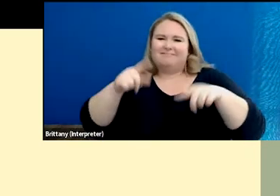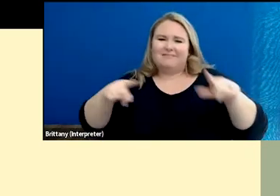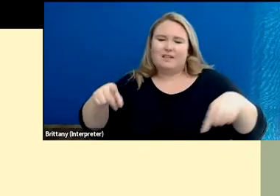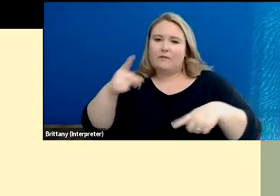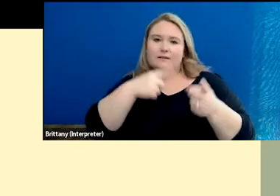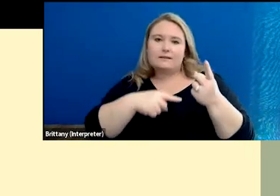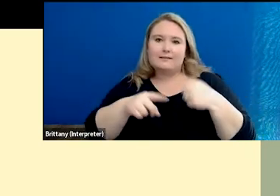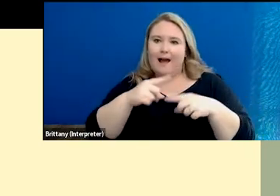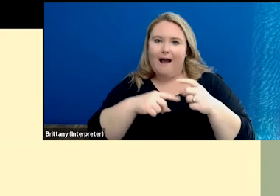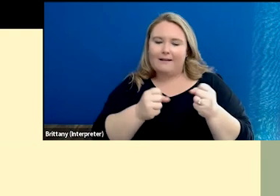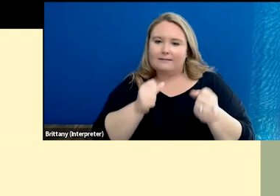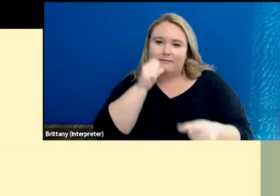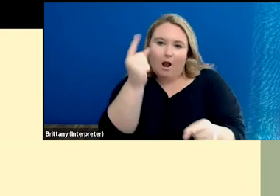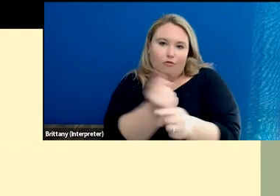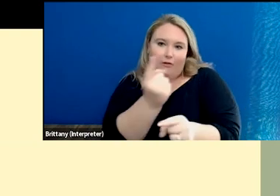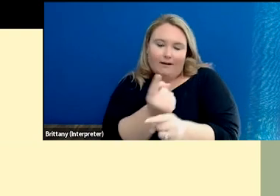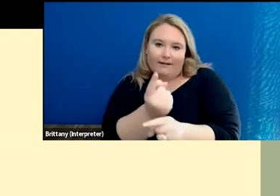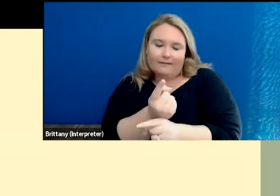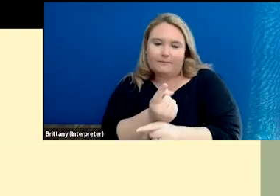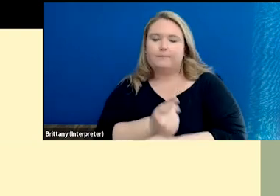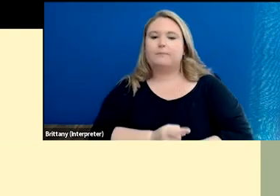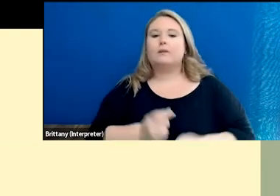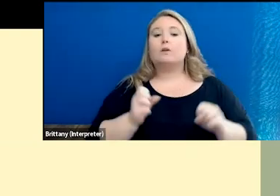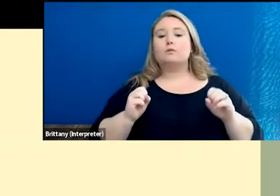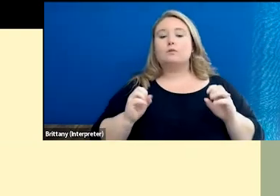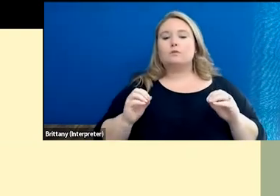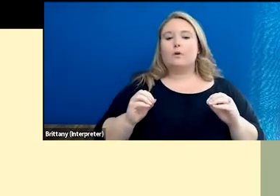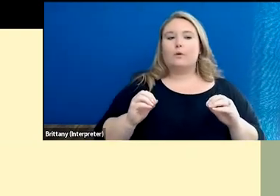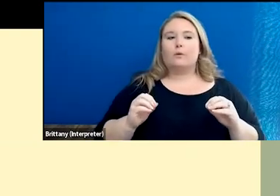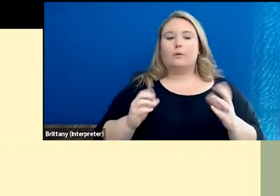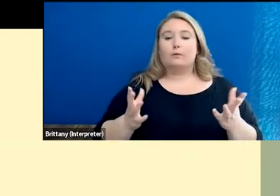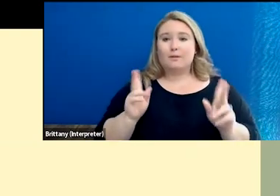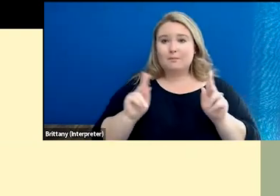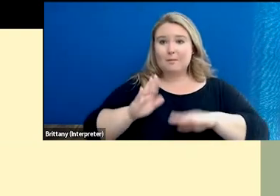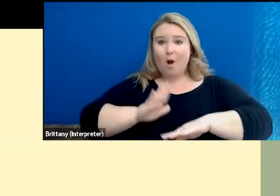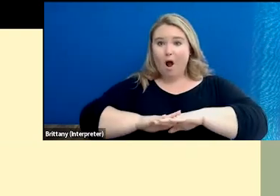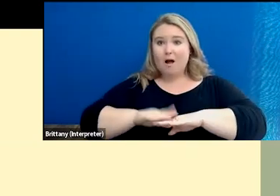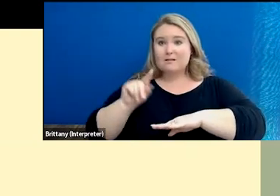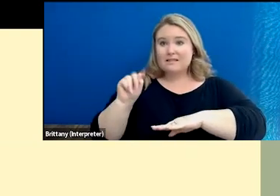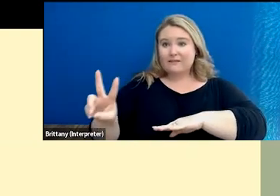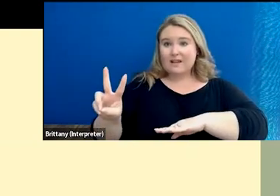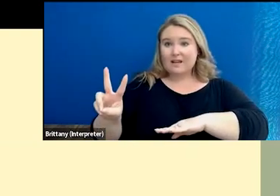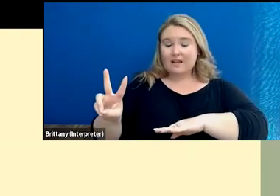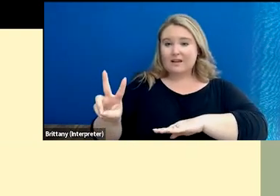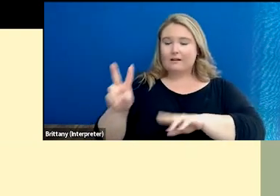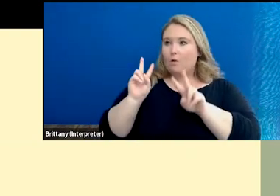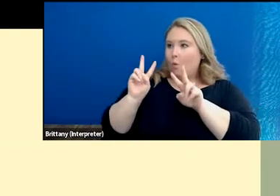and no one knew where it was going. You've got people on TV, serious faces, giving important information.